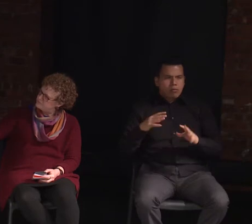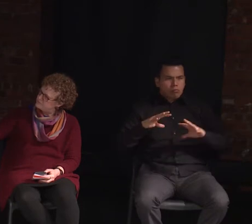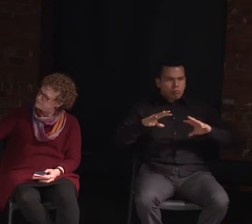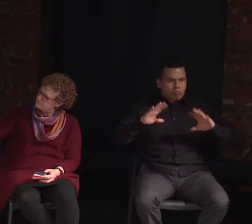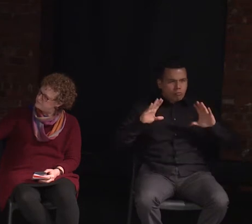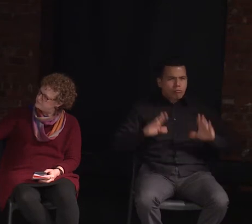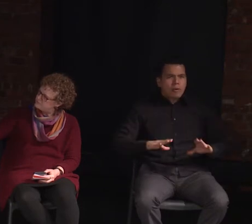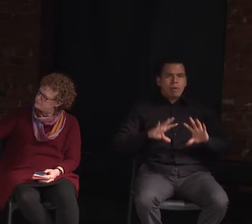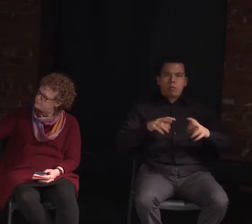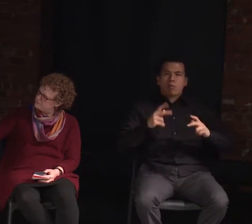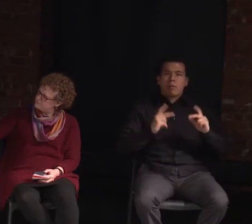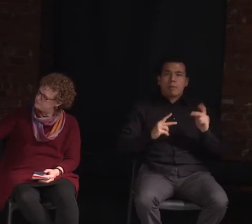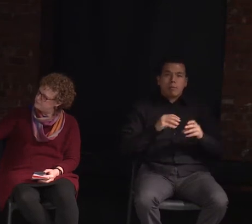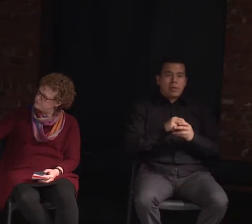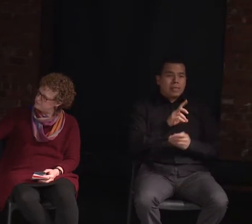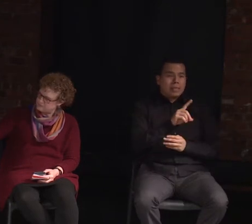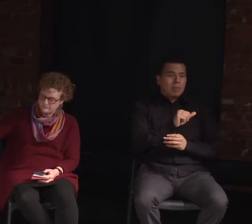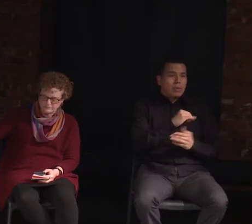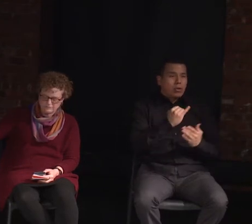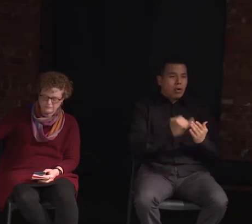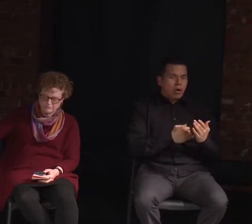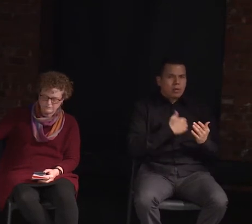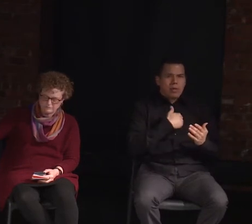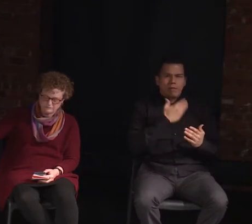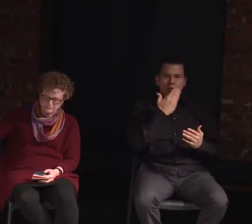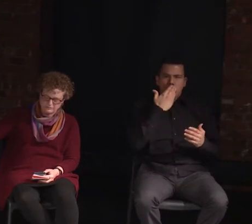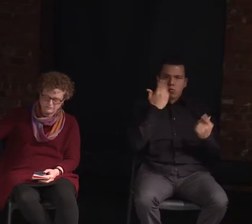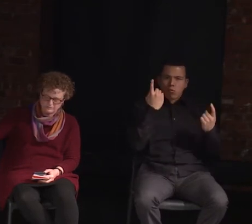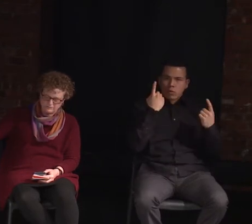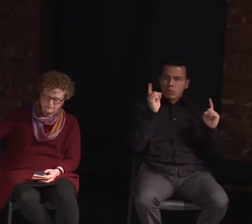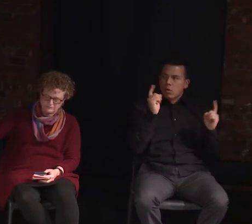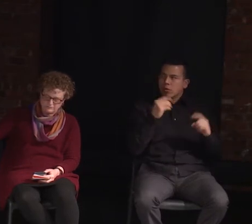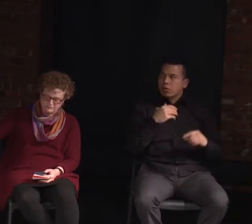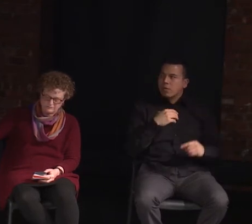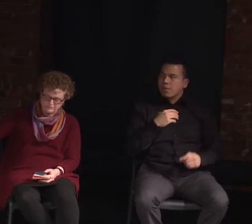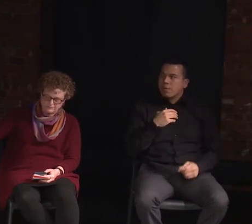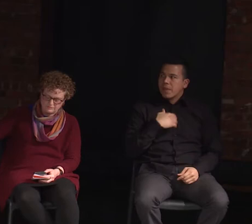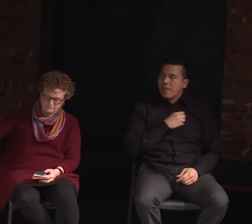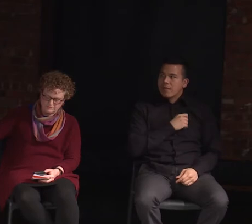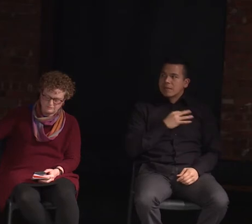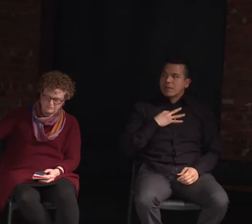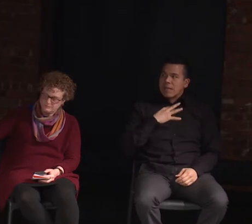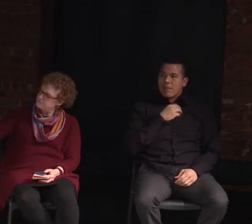community who did a great job, who got results. We have a staff member whose focus is on that now.